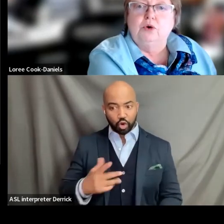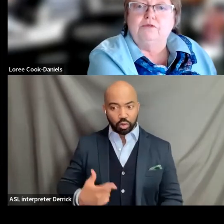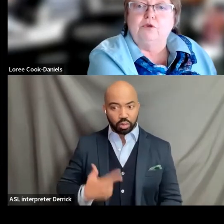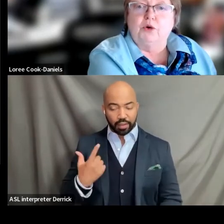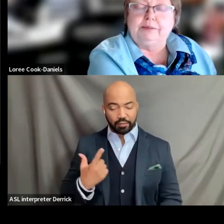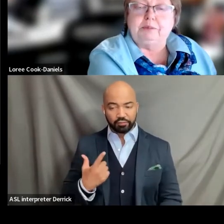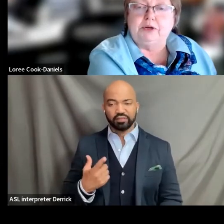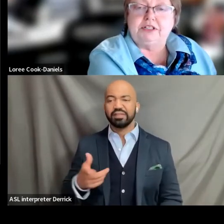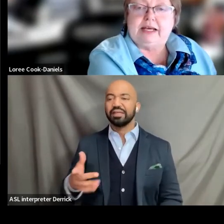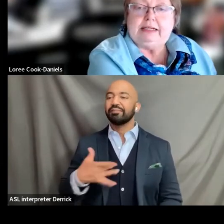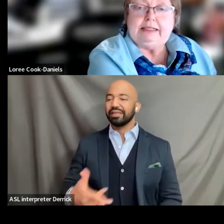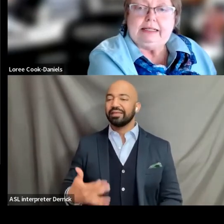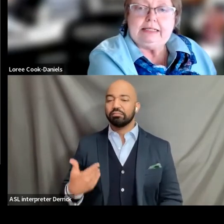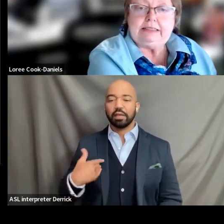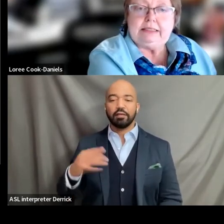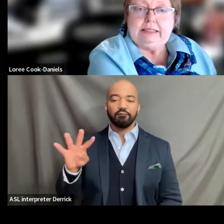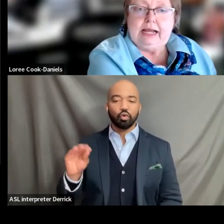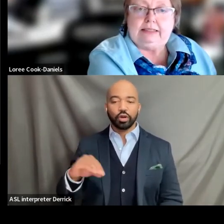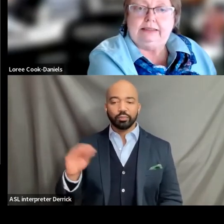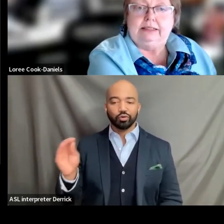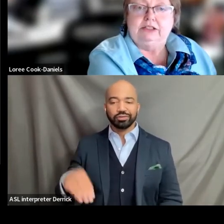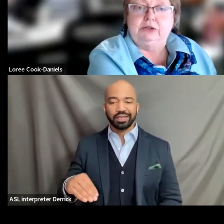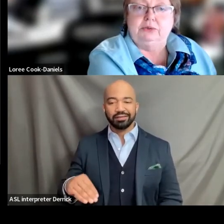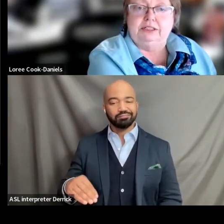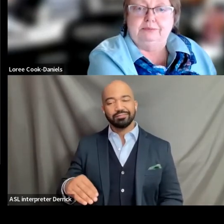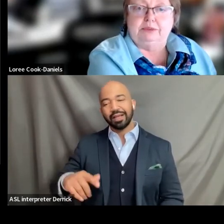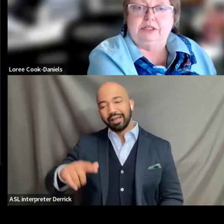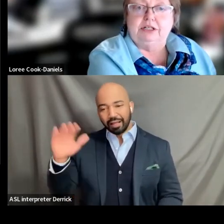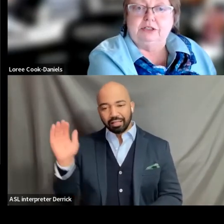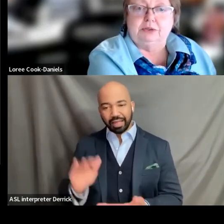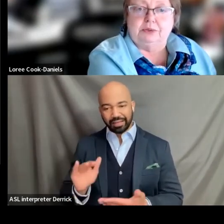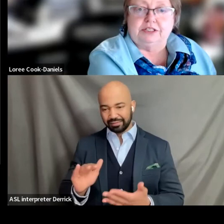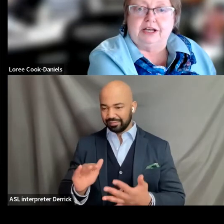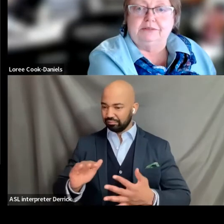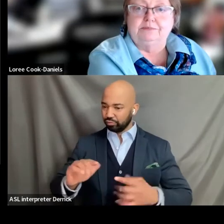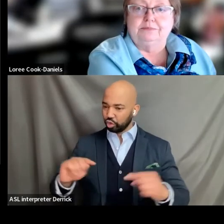were 40% less likely to attempt suicide.